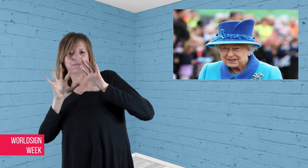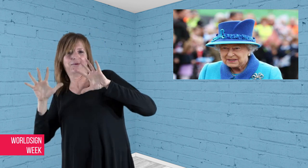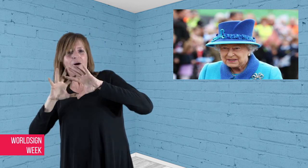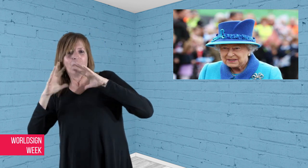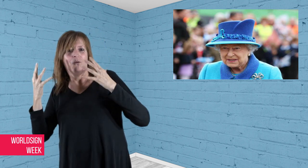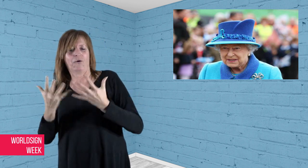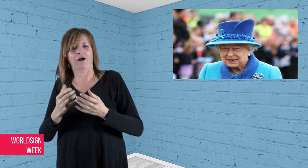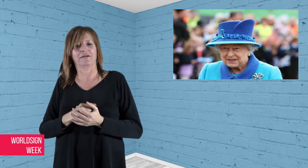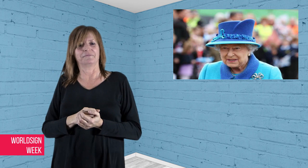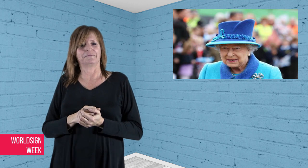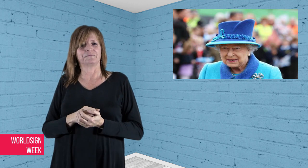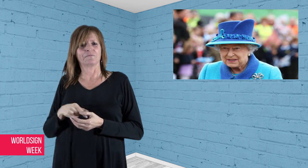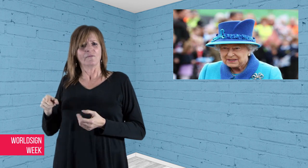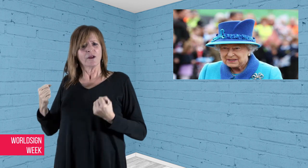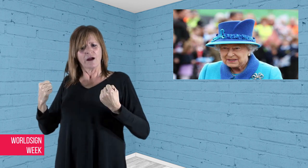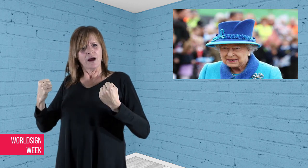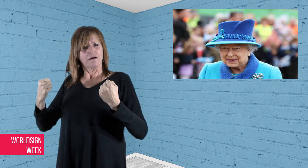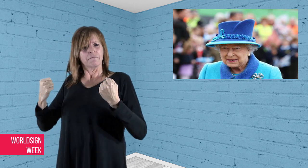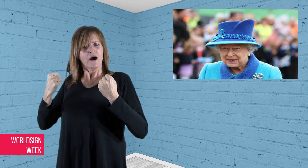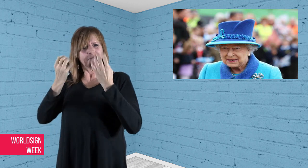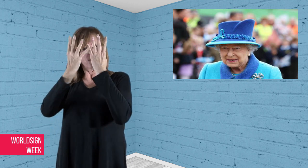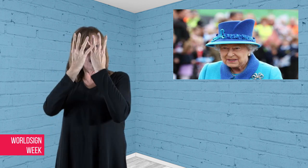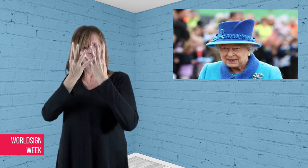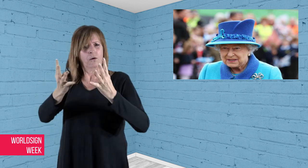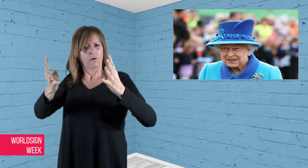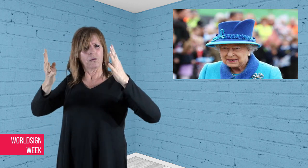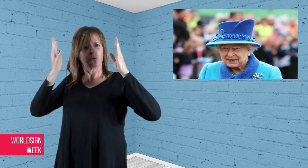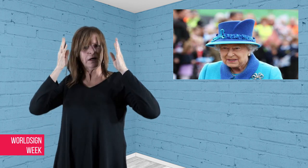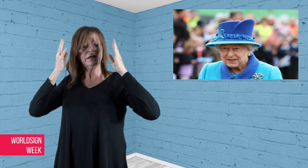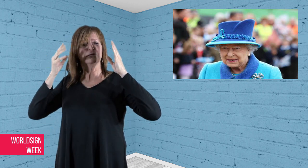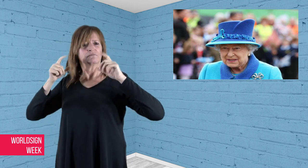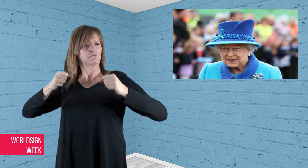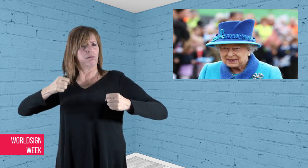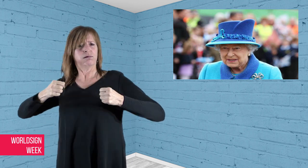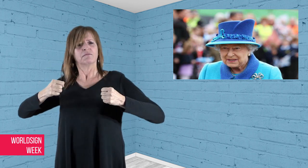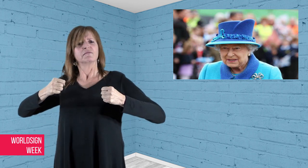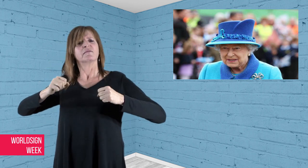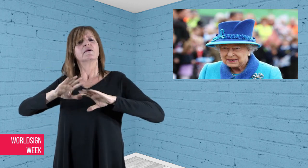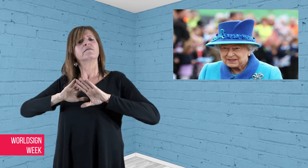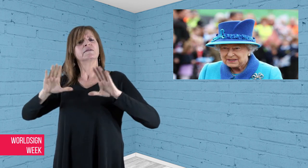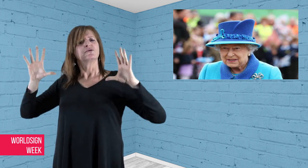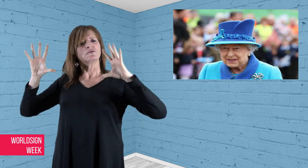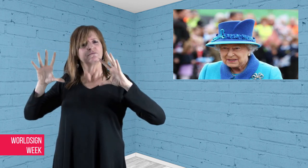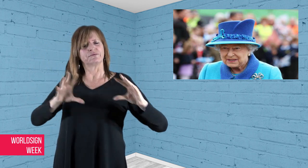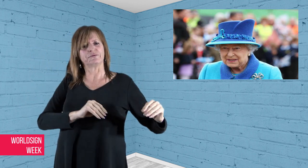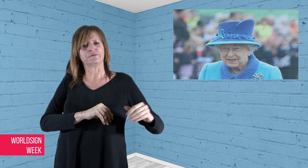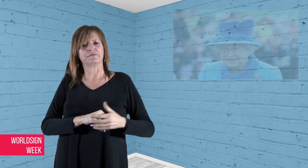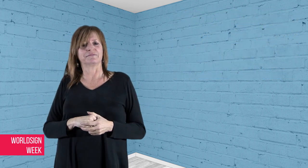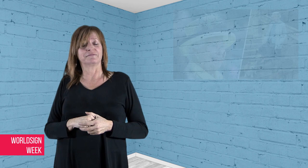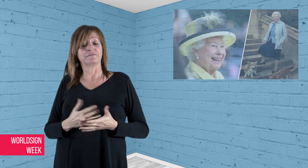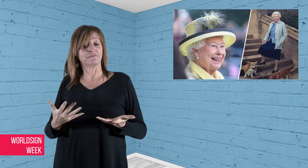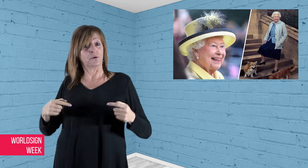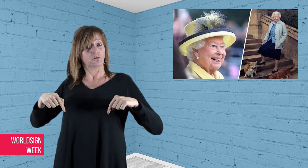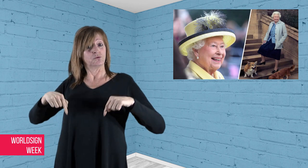monarchies were over. Even though today the Queen holds